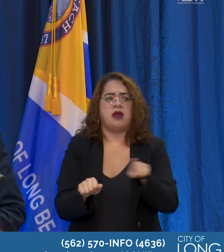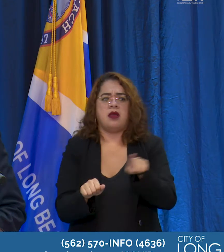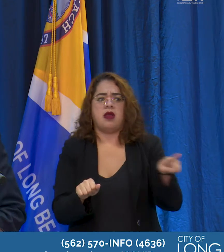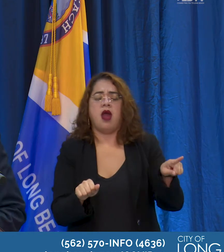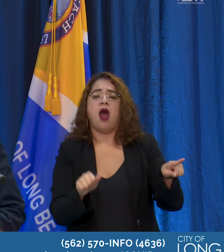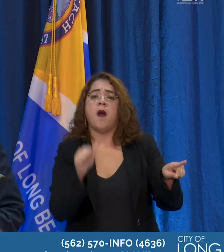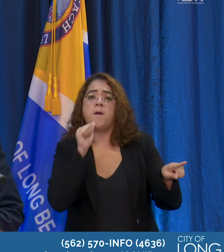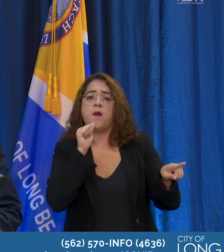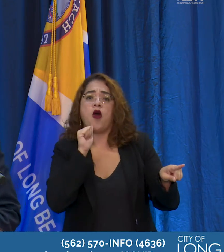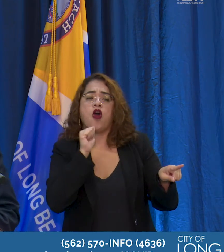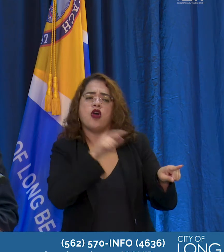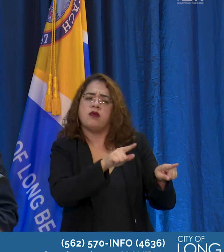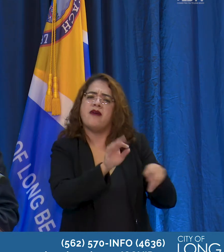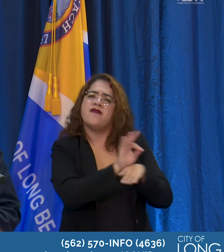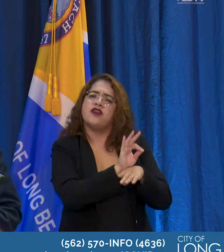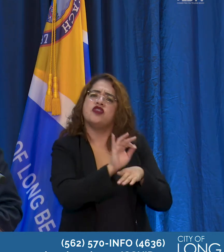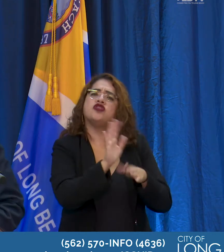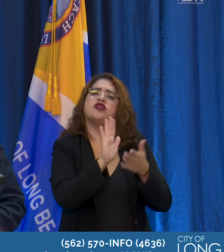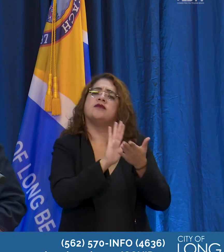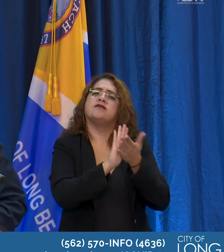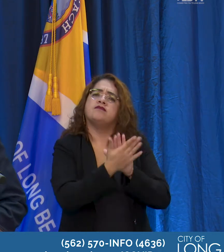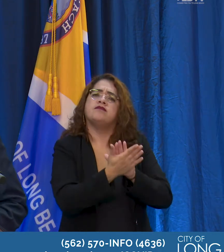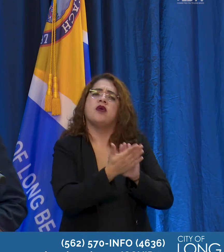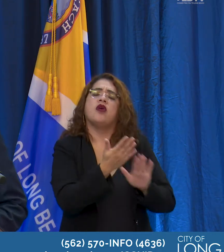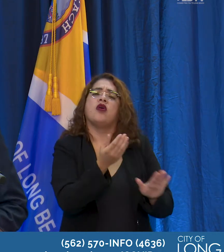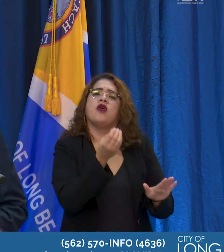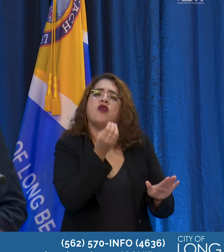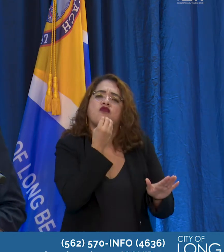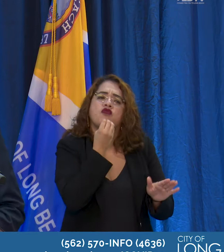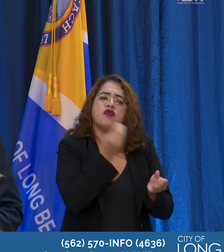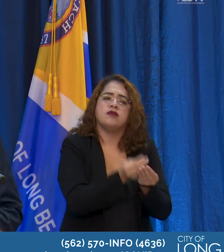restaurants and have a food component, then that